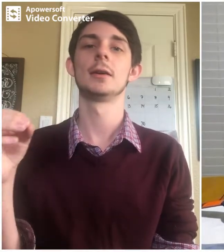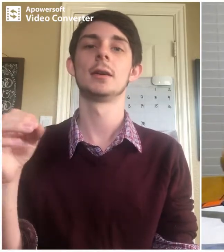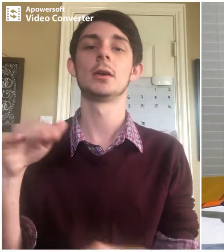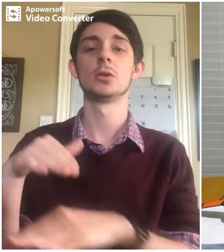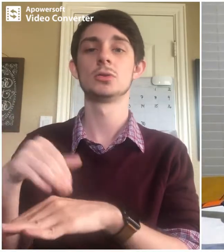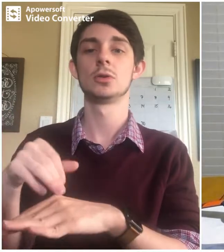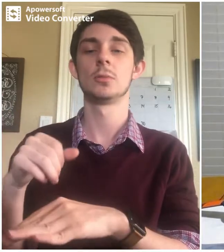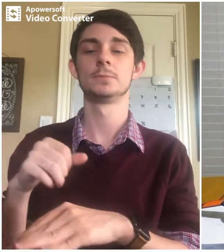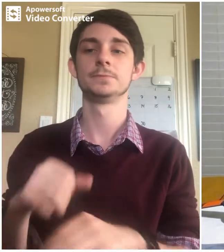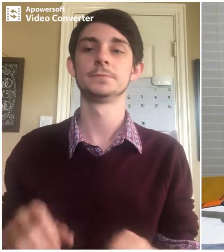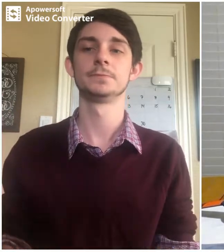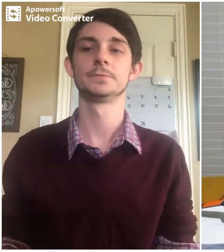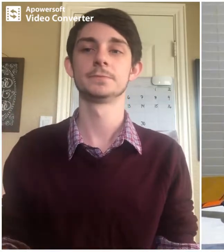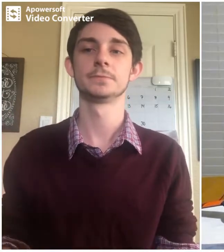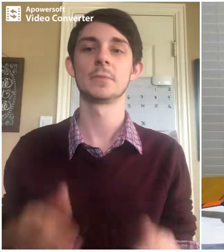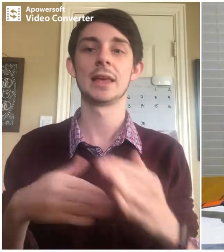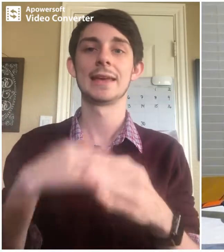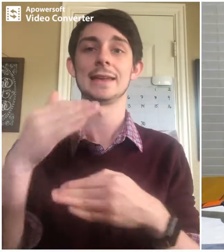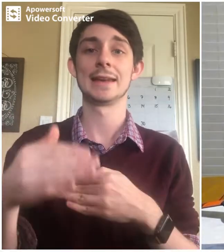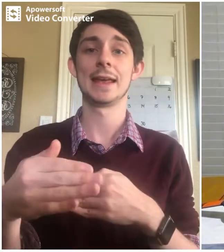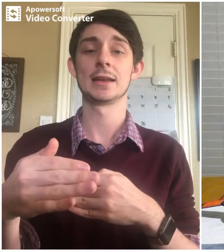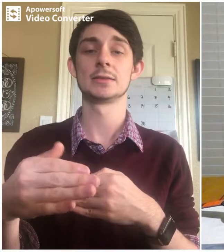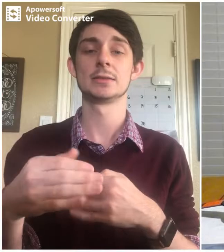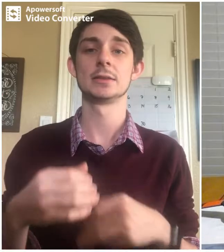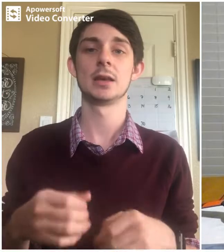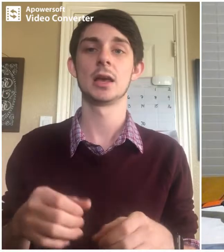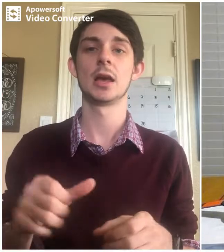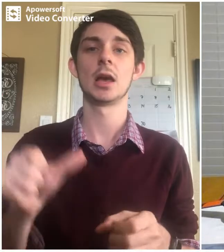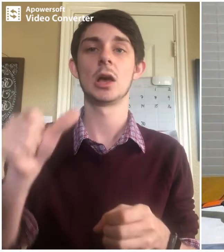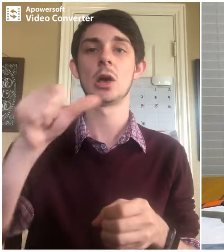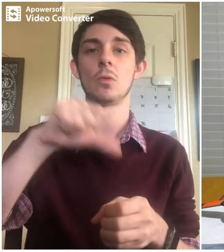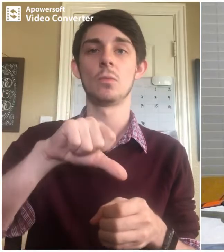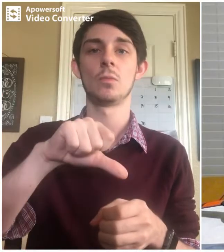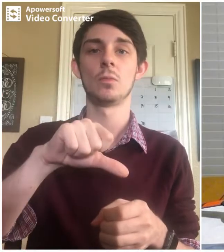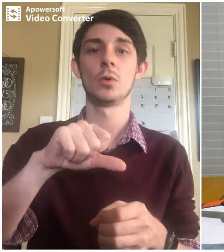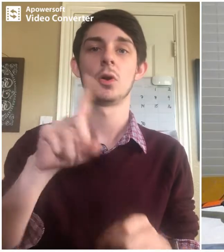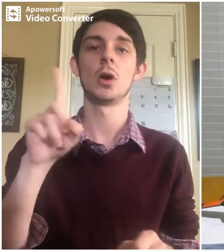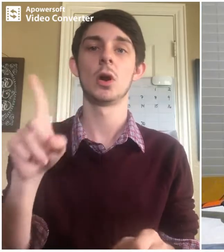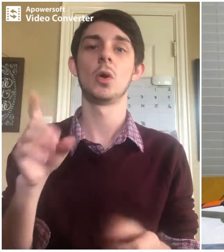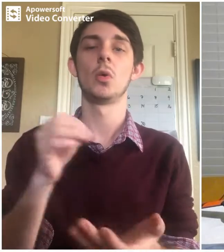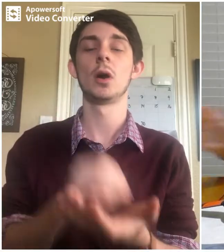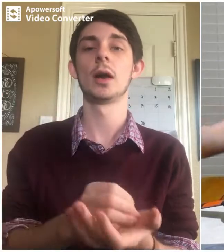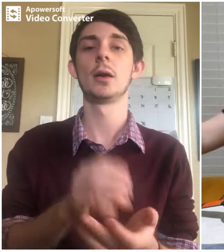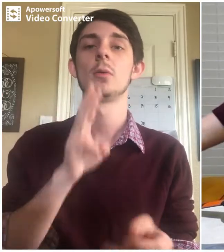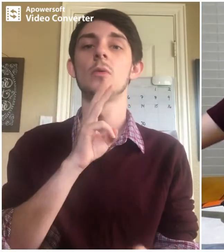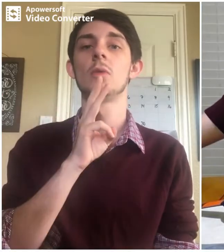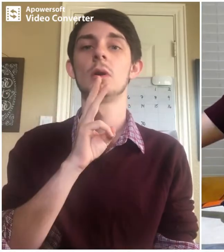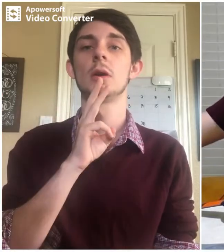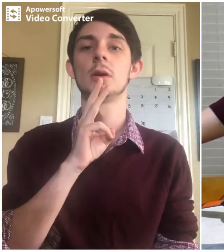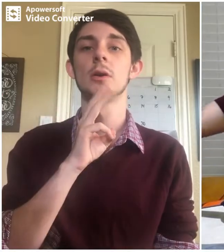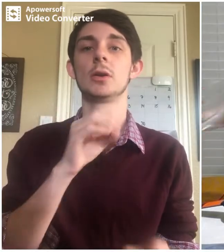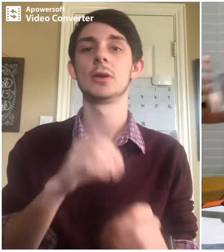bottle. We'll start doing that. Make sure not